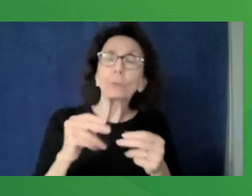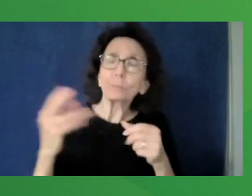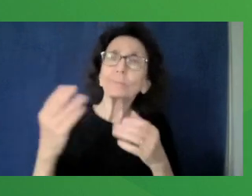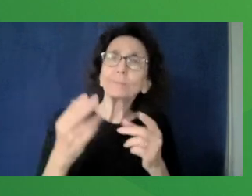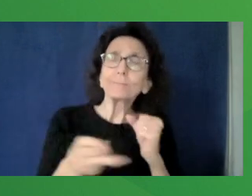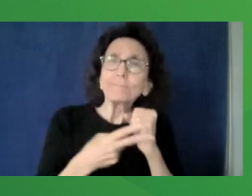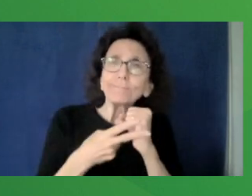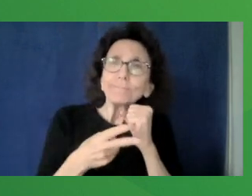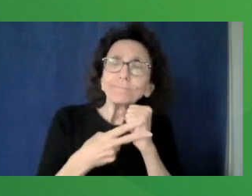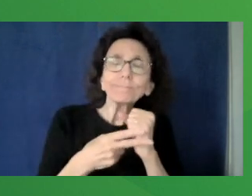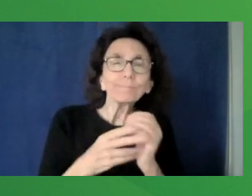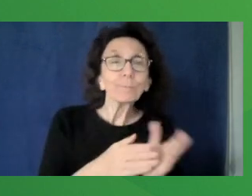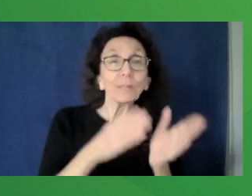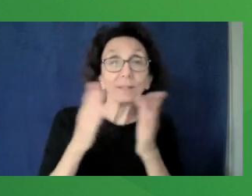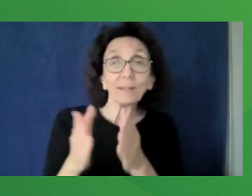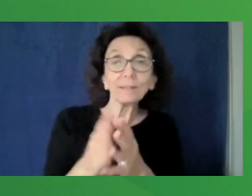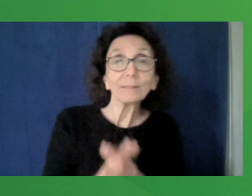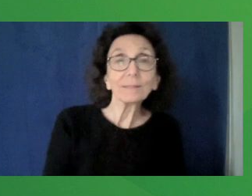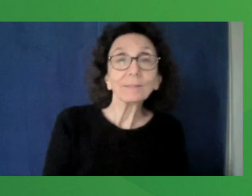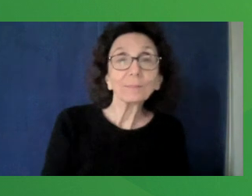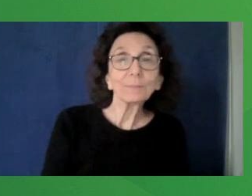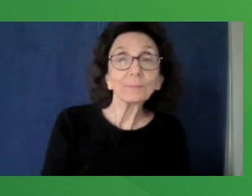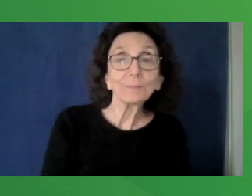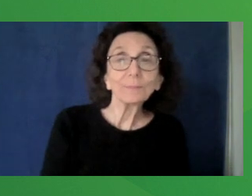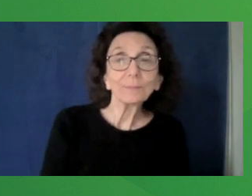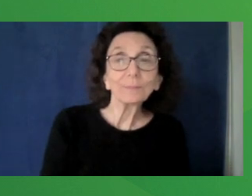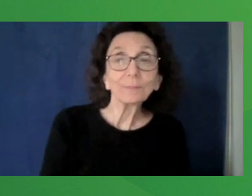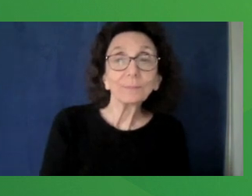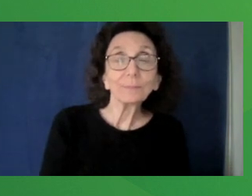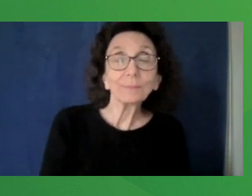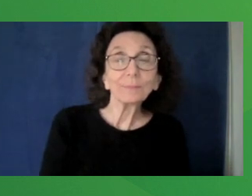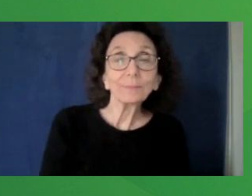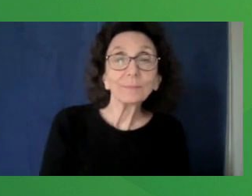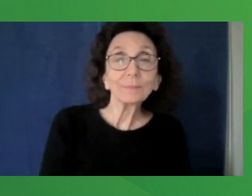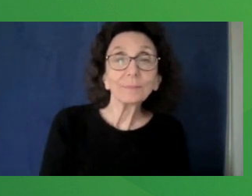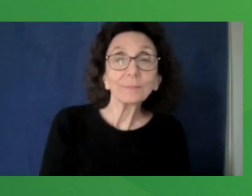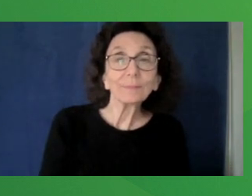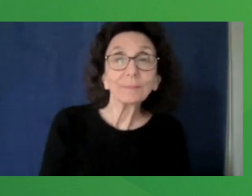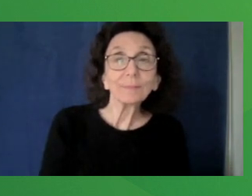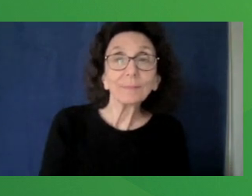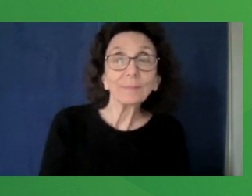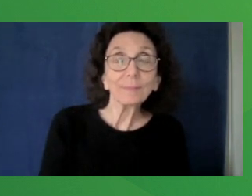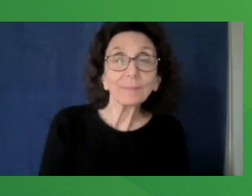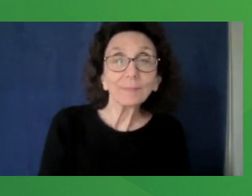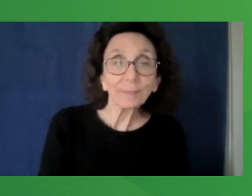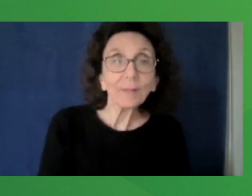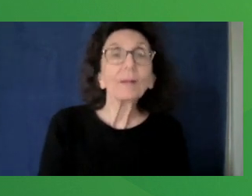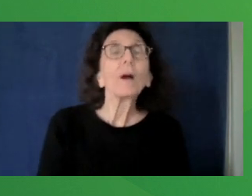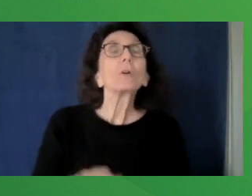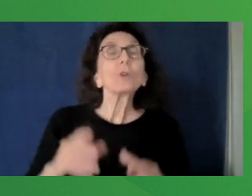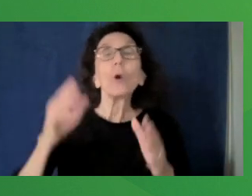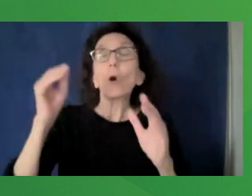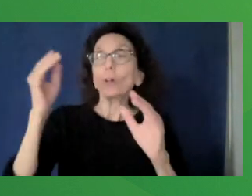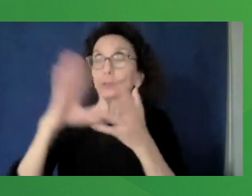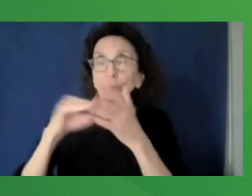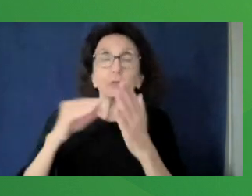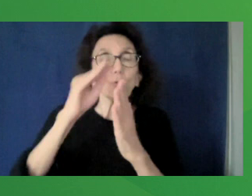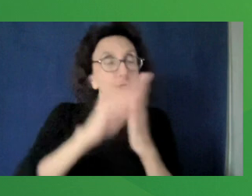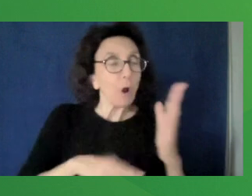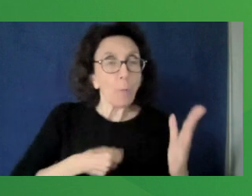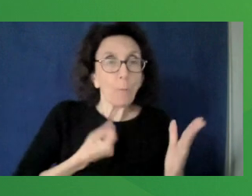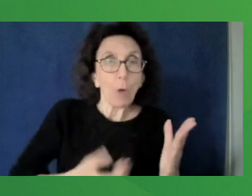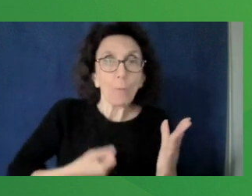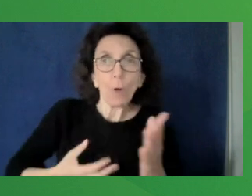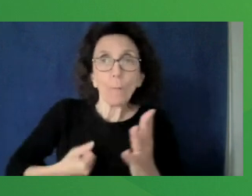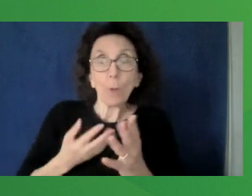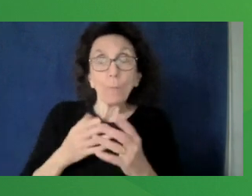Next slide. After we did our poems, we went a little further in our advocacy, and the